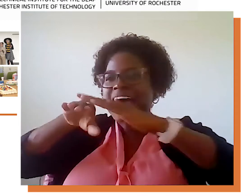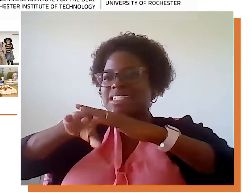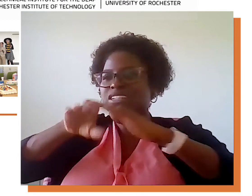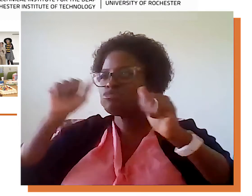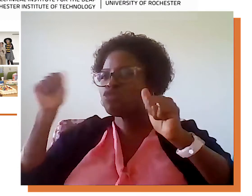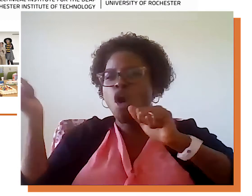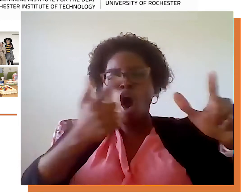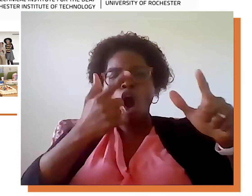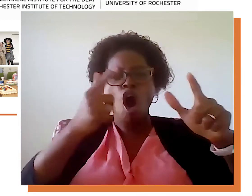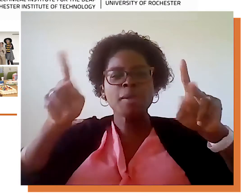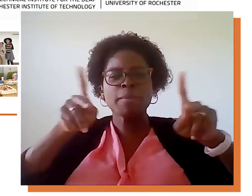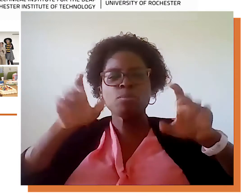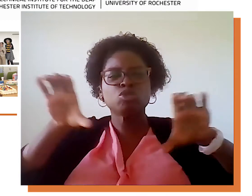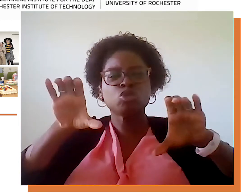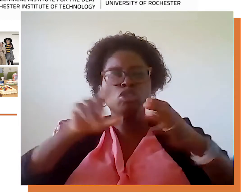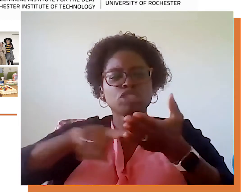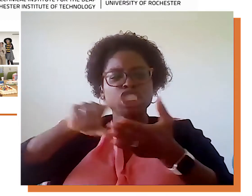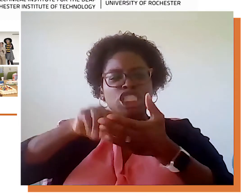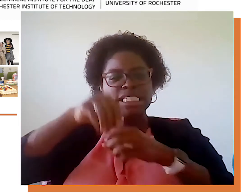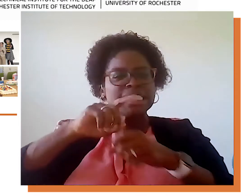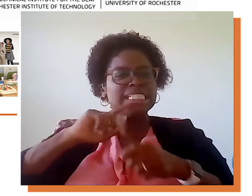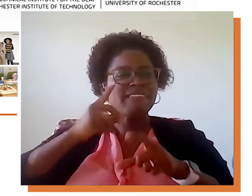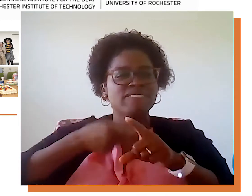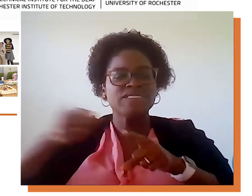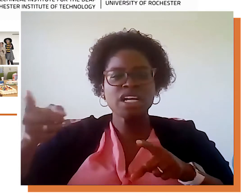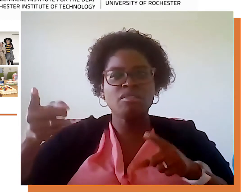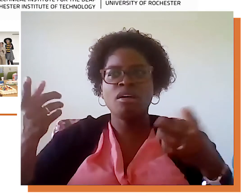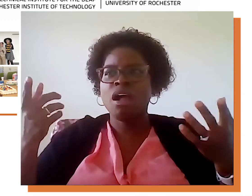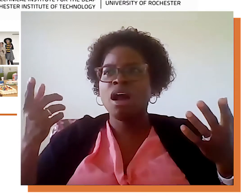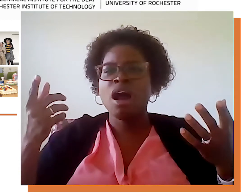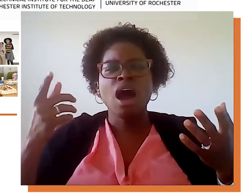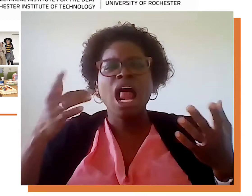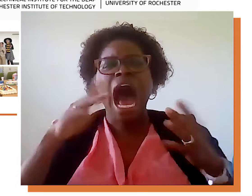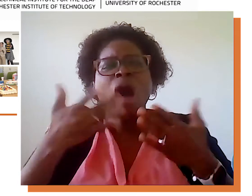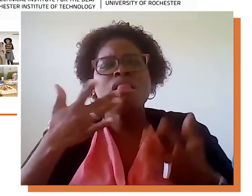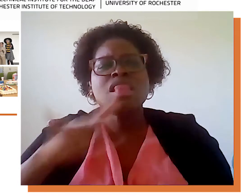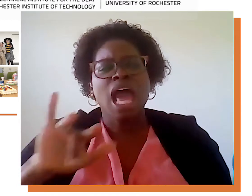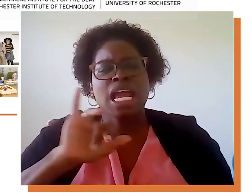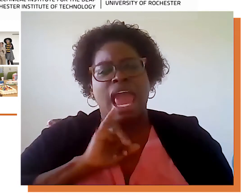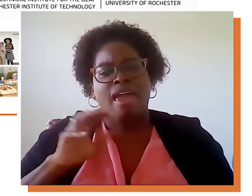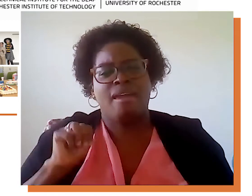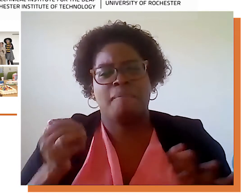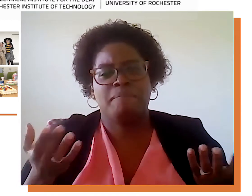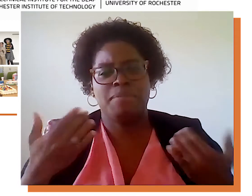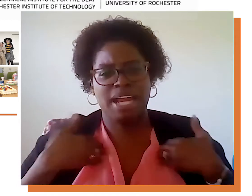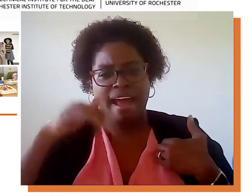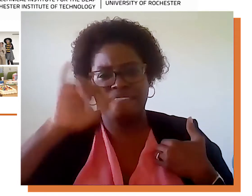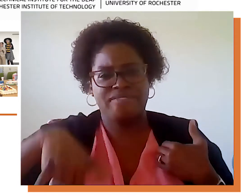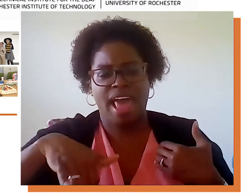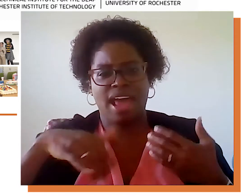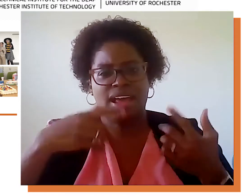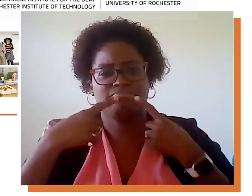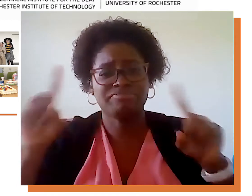The entirety of the lab has access, it's energetic, and the synergy is incredible.